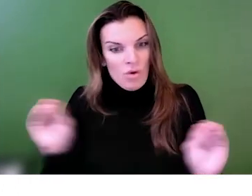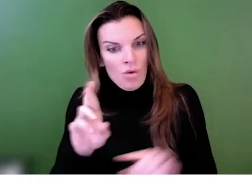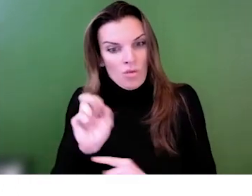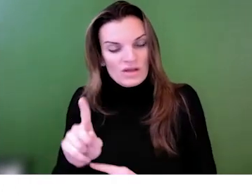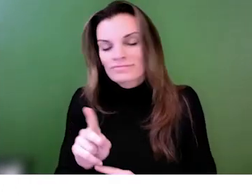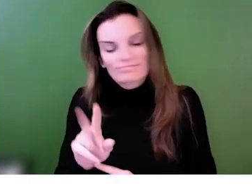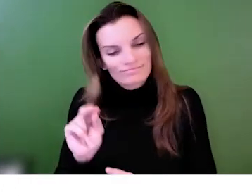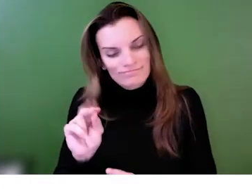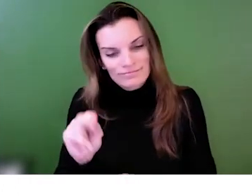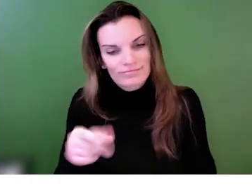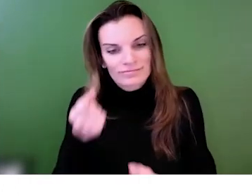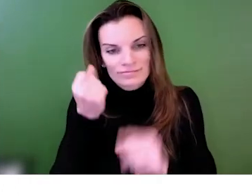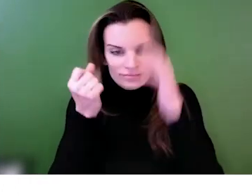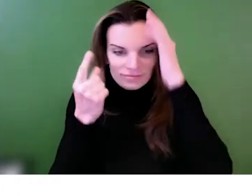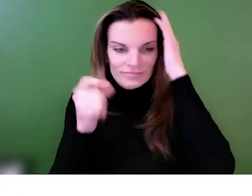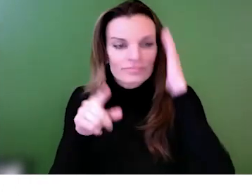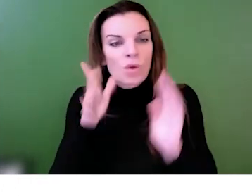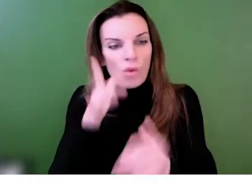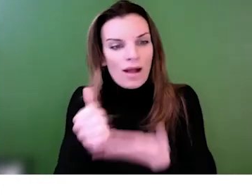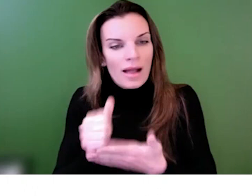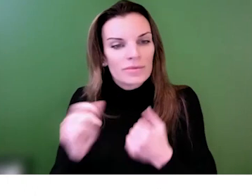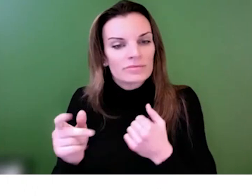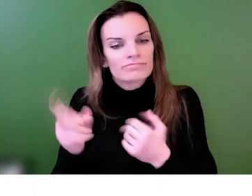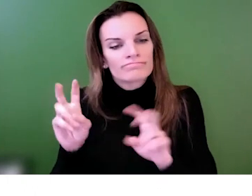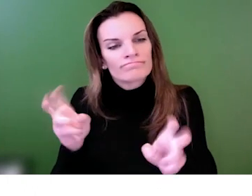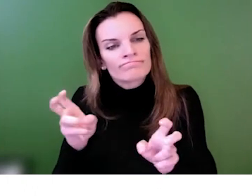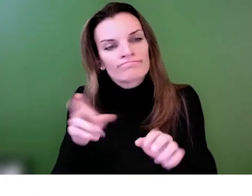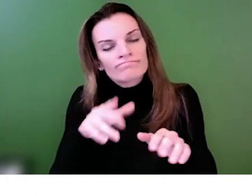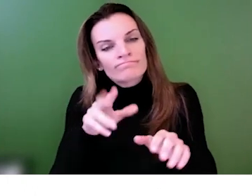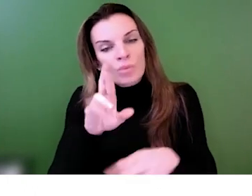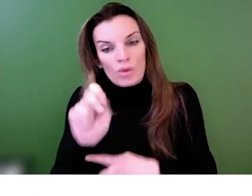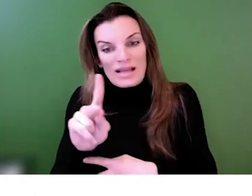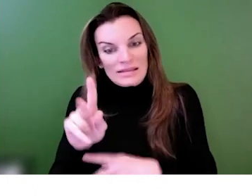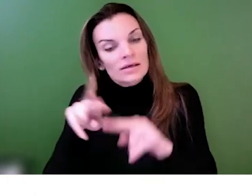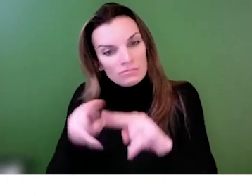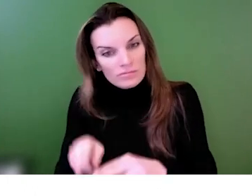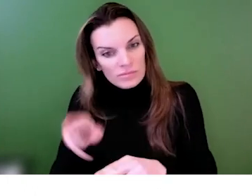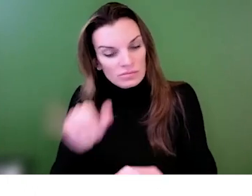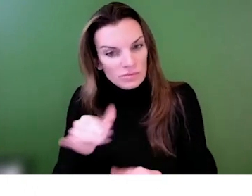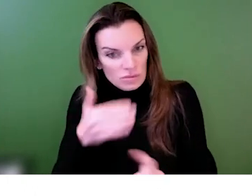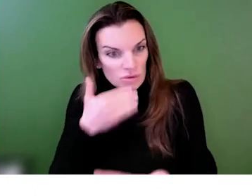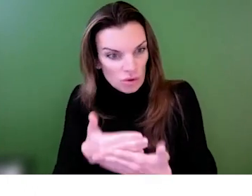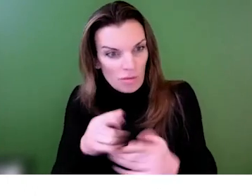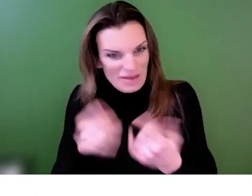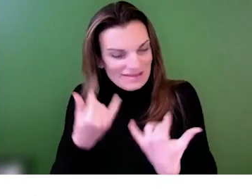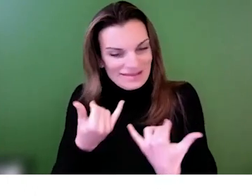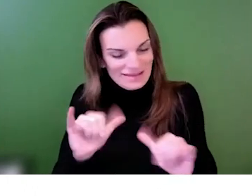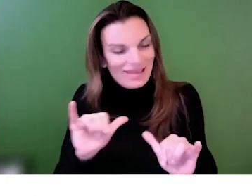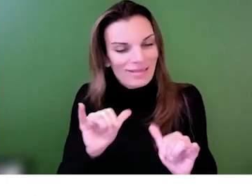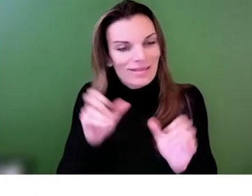15-50%. So meaning that still 9-15% of vaccinated people